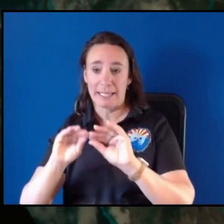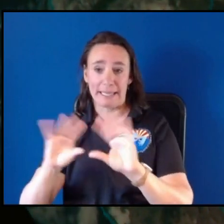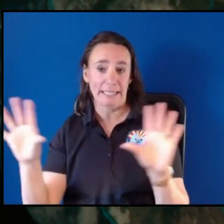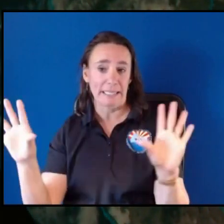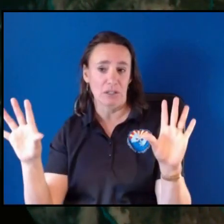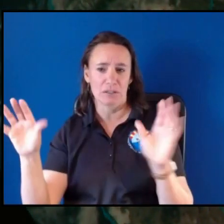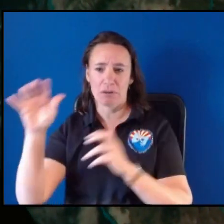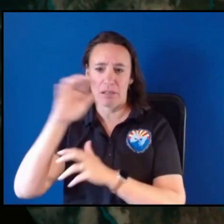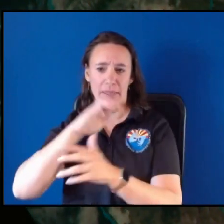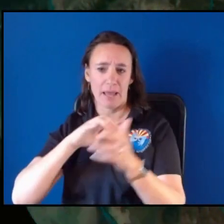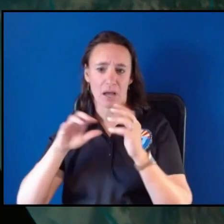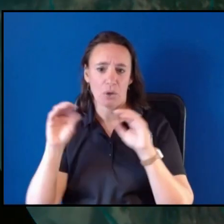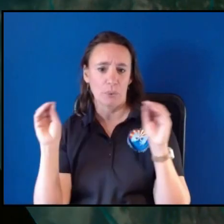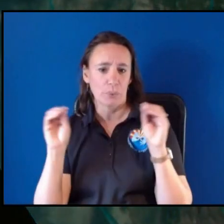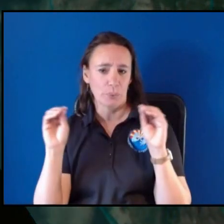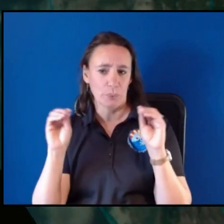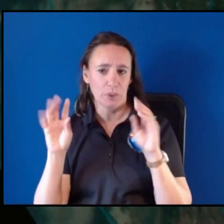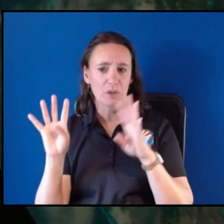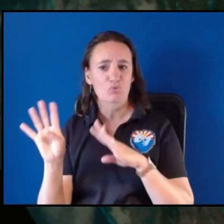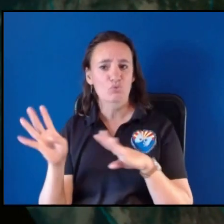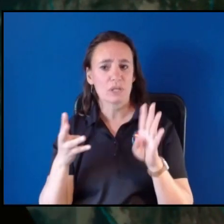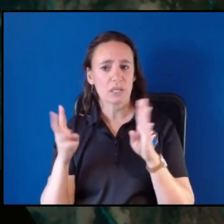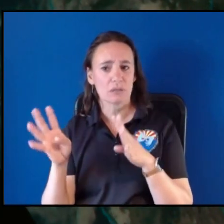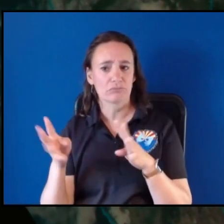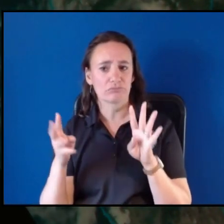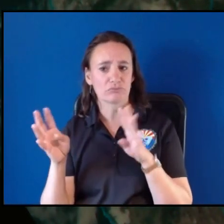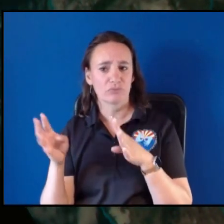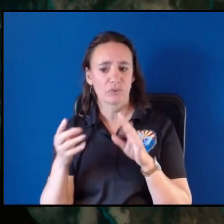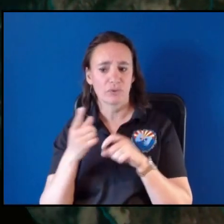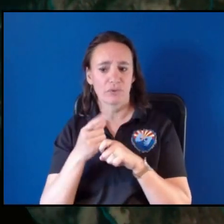winds coming across and those are dry. We did have a little